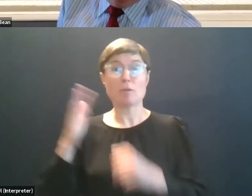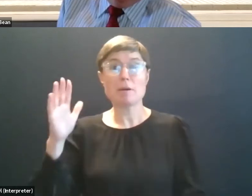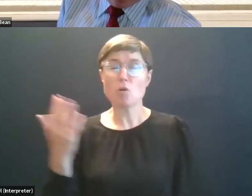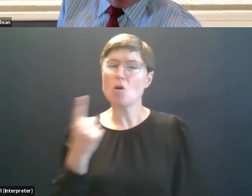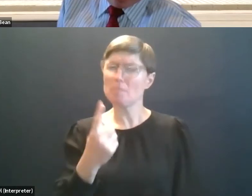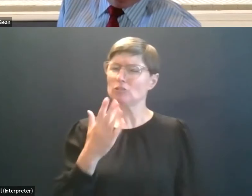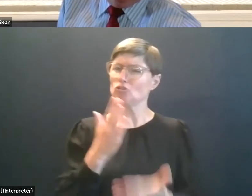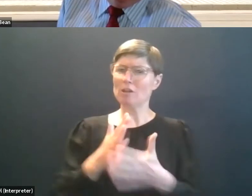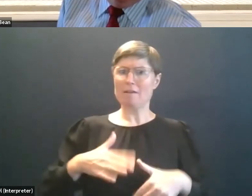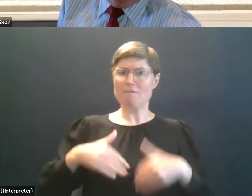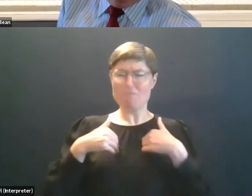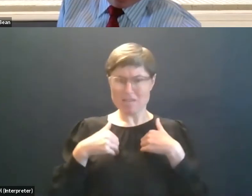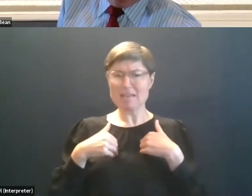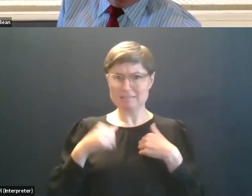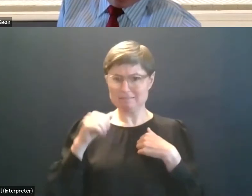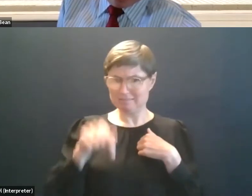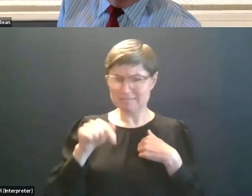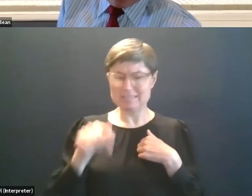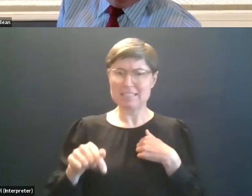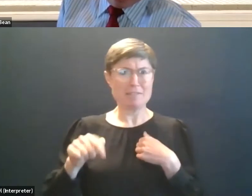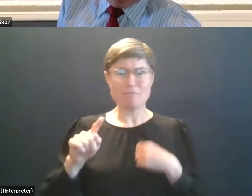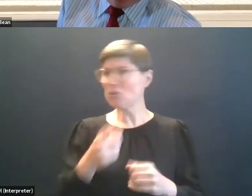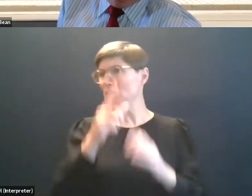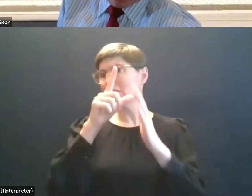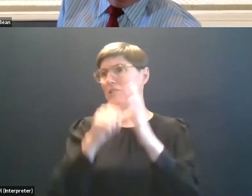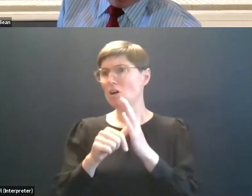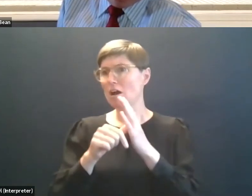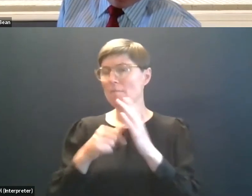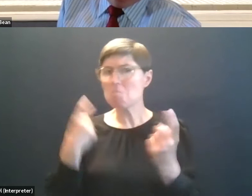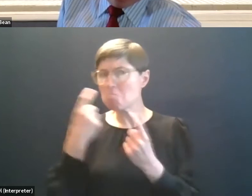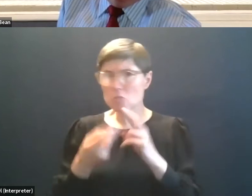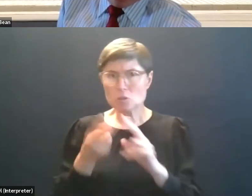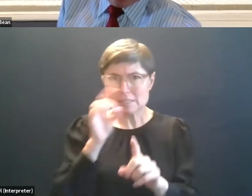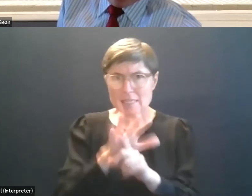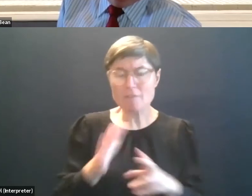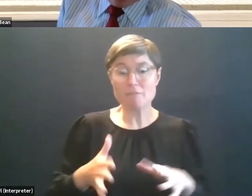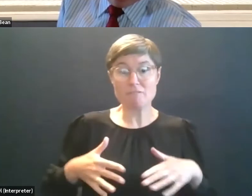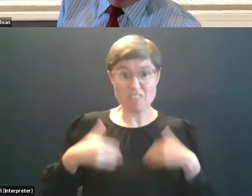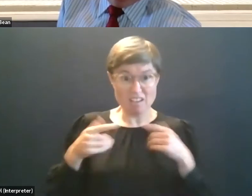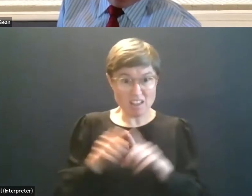to know whether or not you feel like there is a before 2020 or an after 2020 and whether